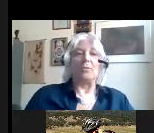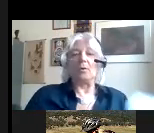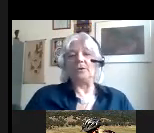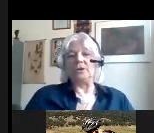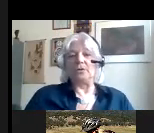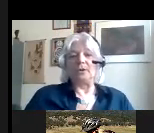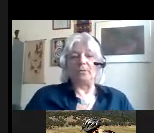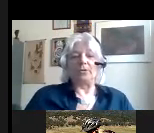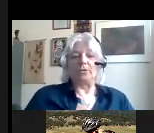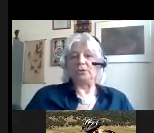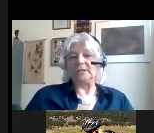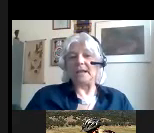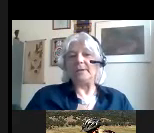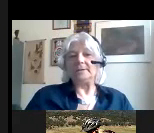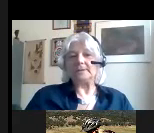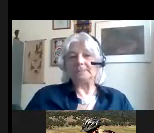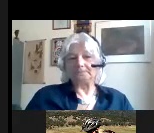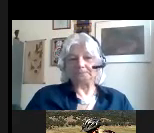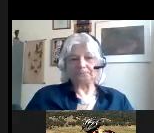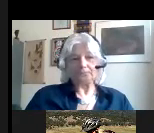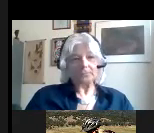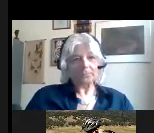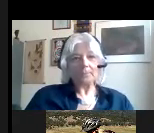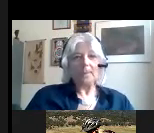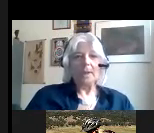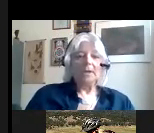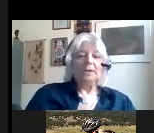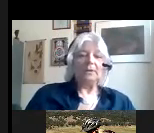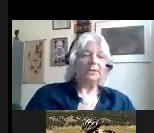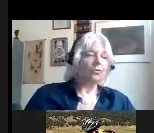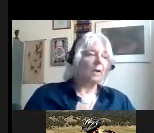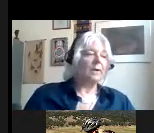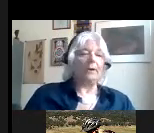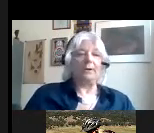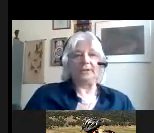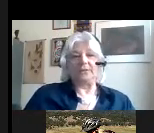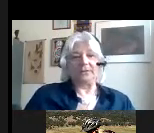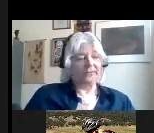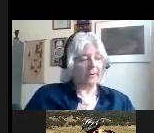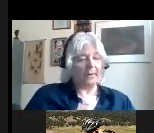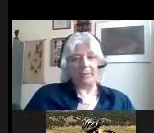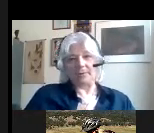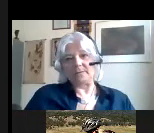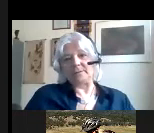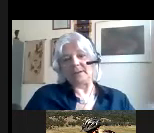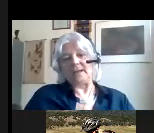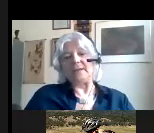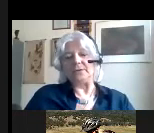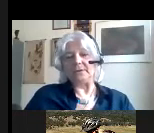using your minimum encourager statements. So these trauma narratives are very important.